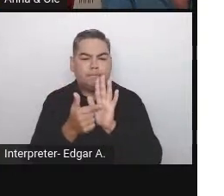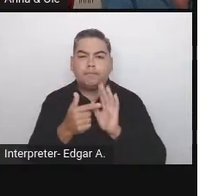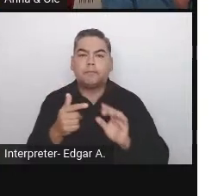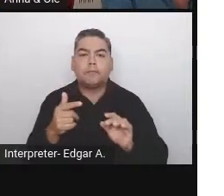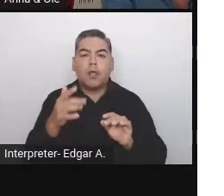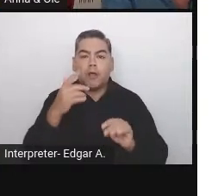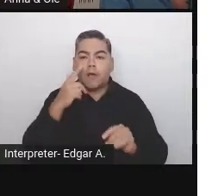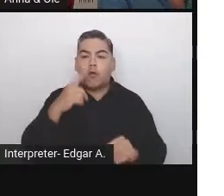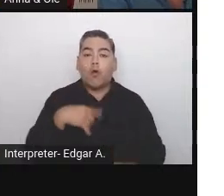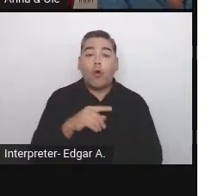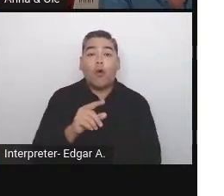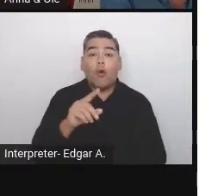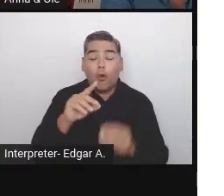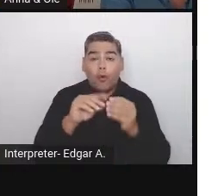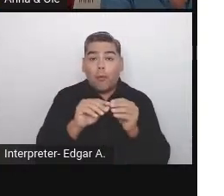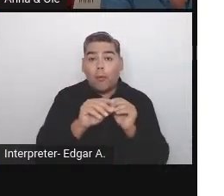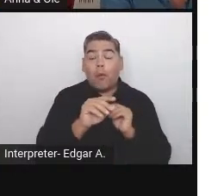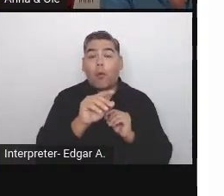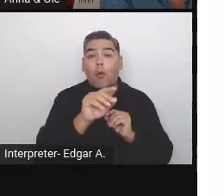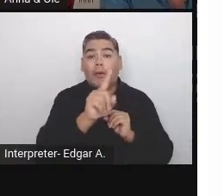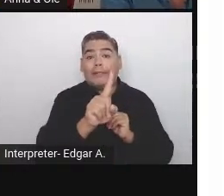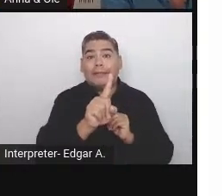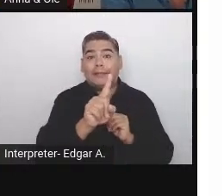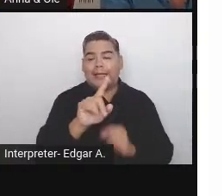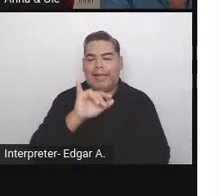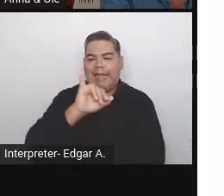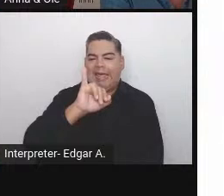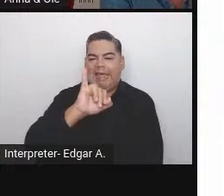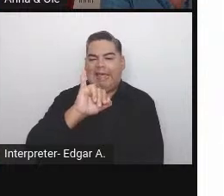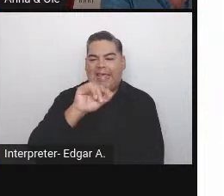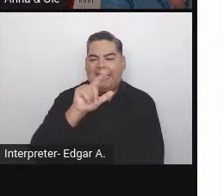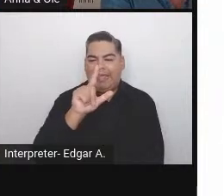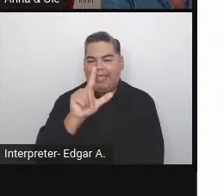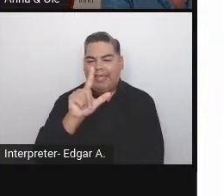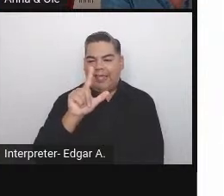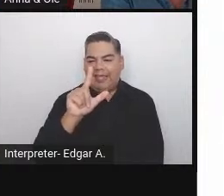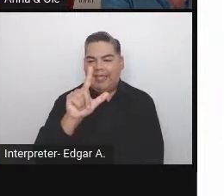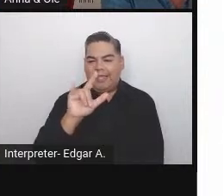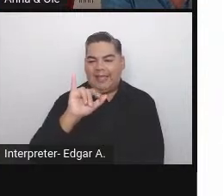As I put this picture of different fonts , a word